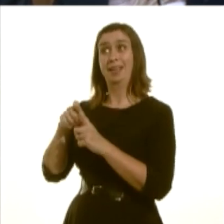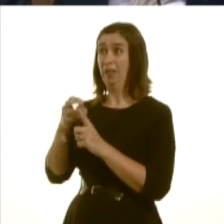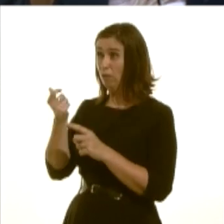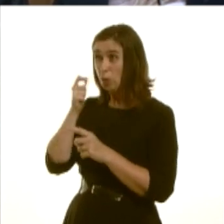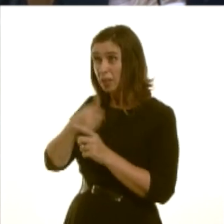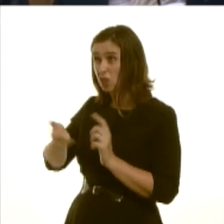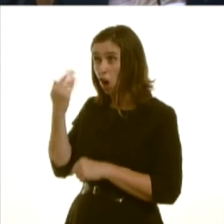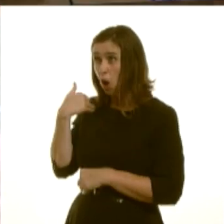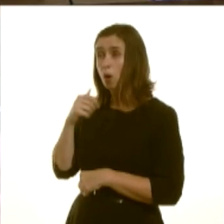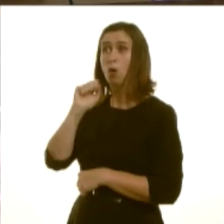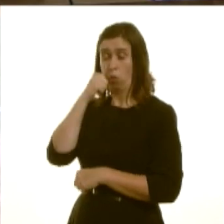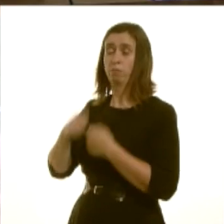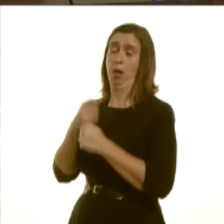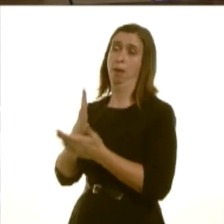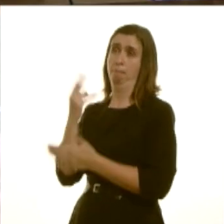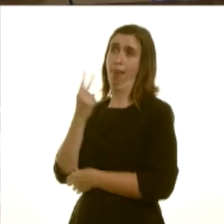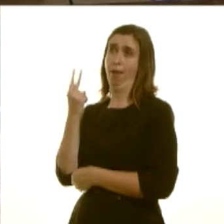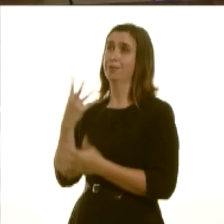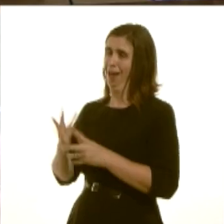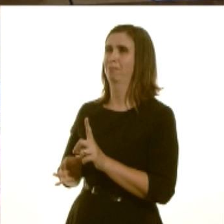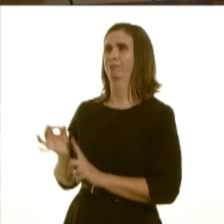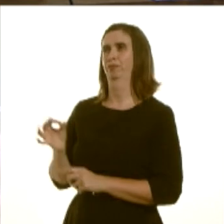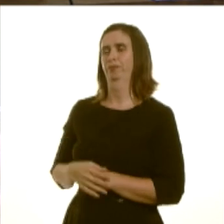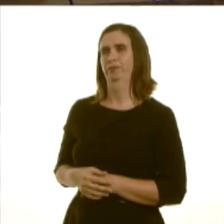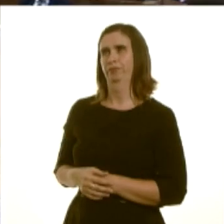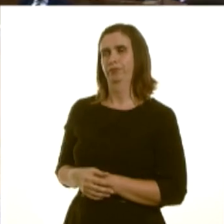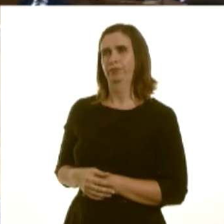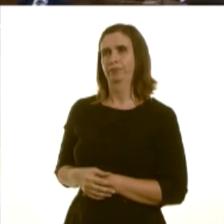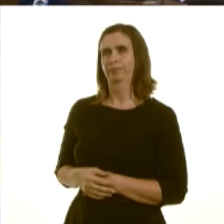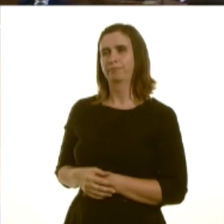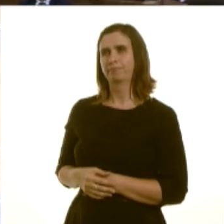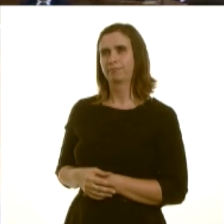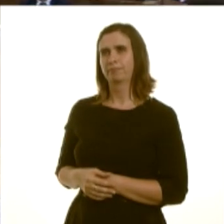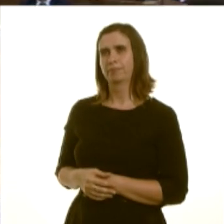years ago, would have gone blind. Mohammad Asghar: 10. Pa gamau y bydd Llywodraeth